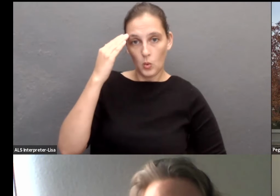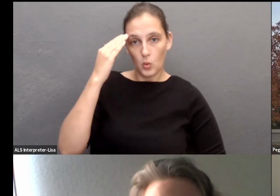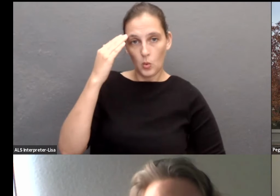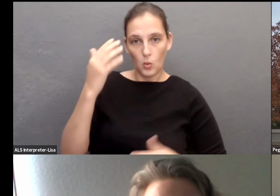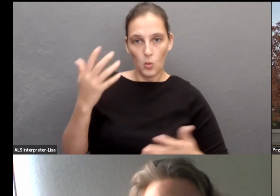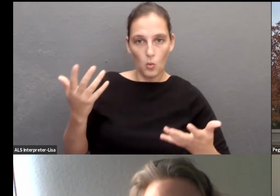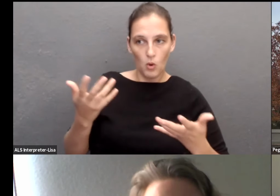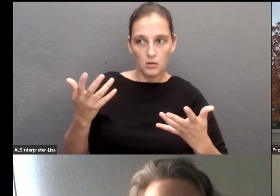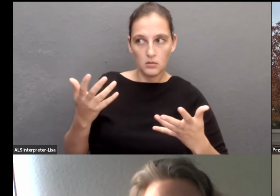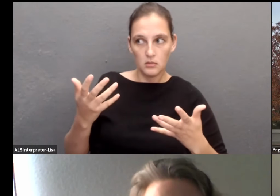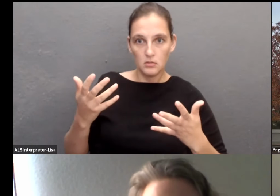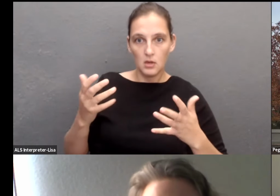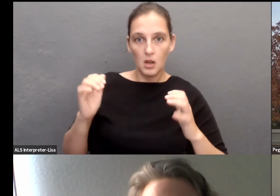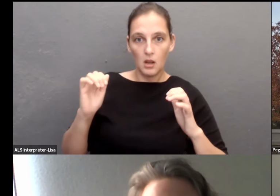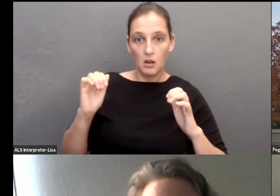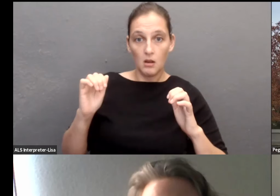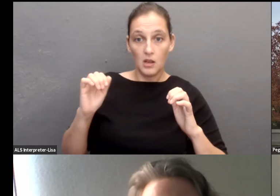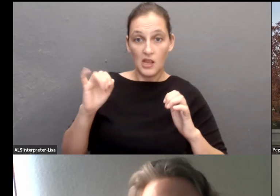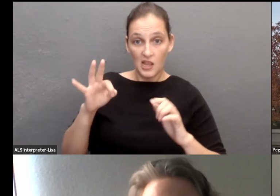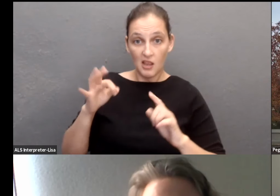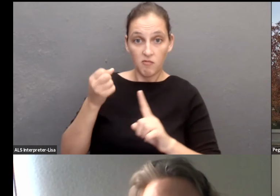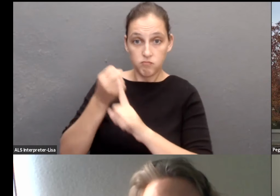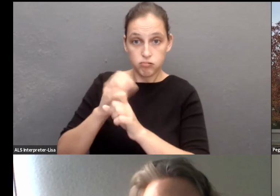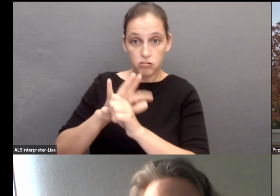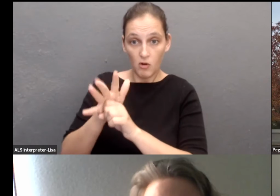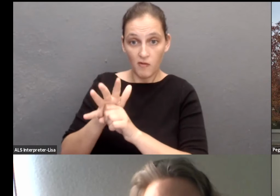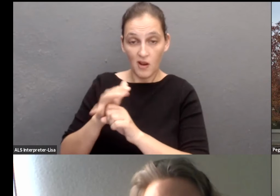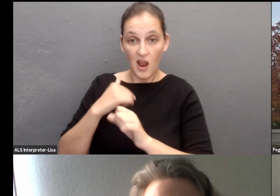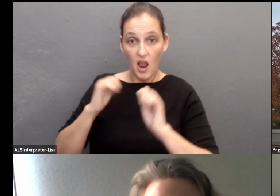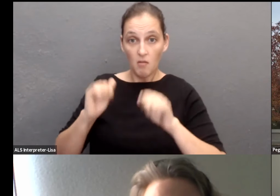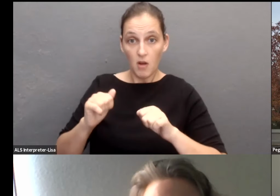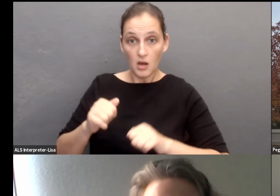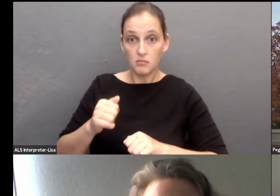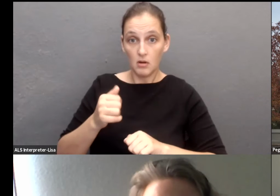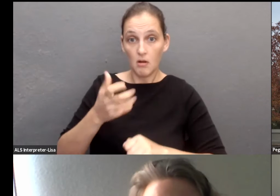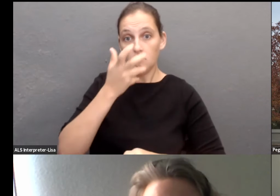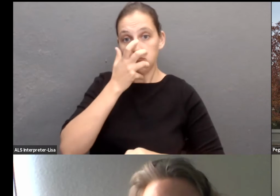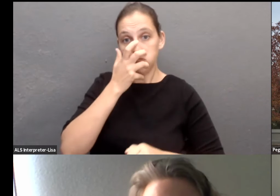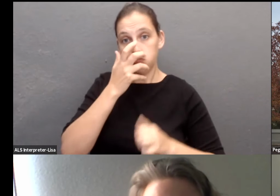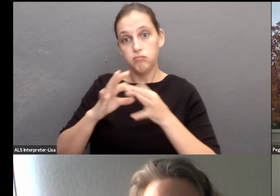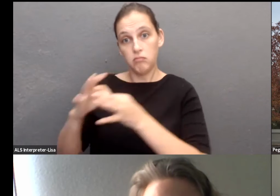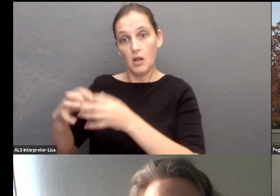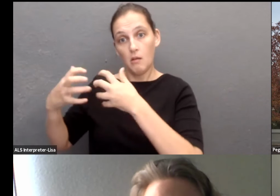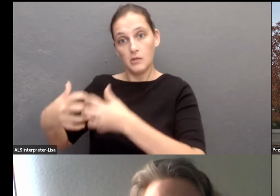being on a ventilator was, was a real fear, and so